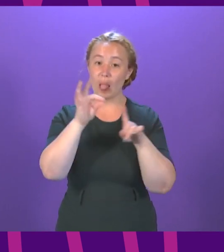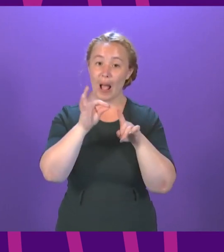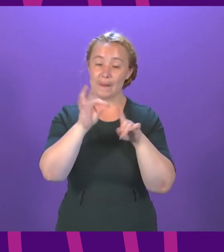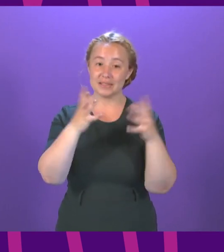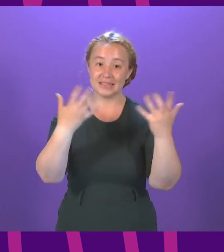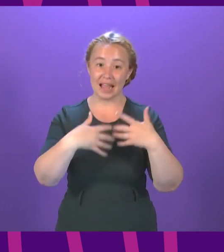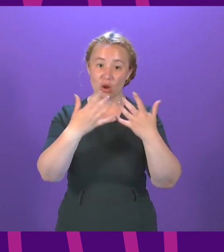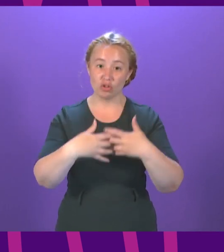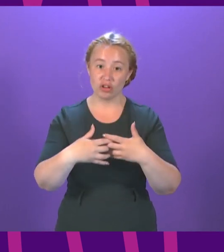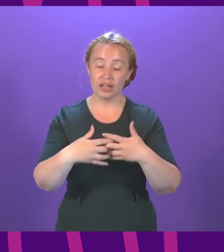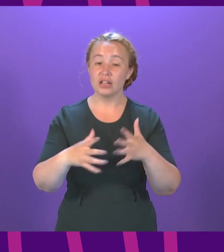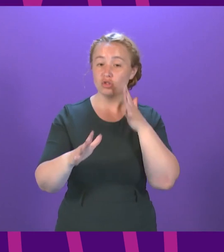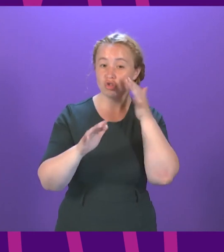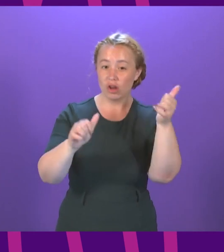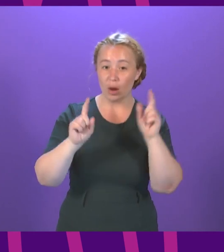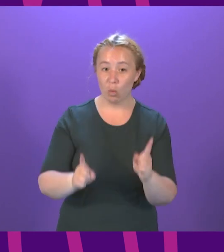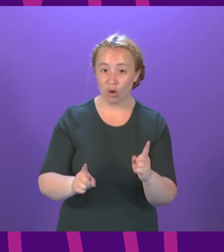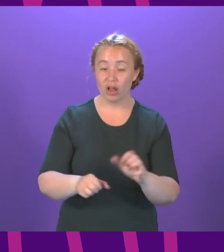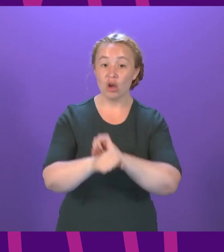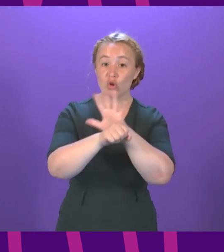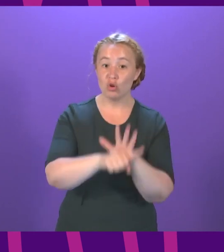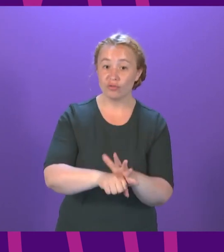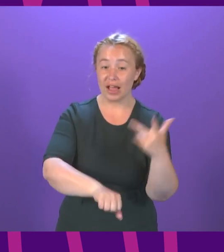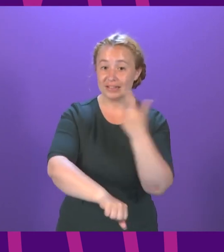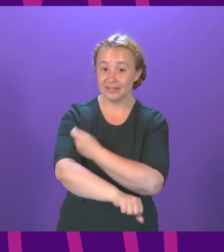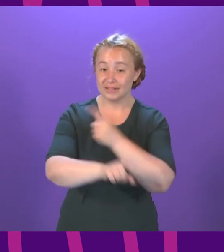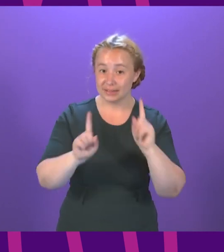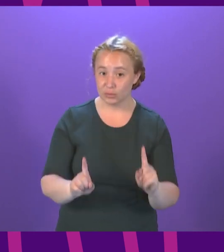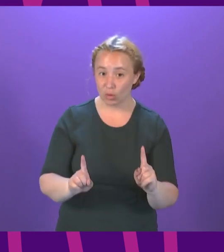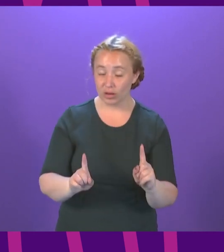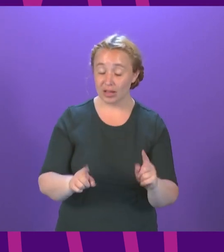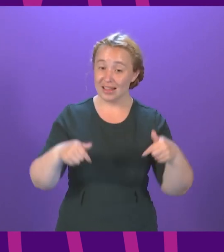passengers’ Covid status has been slow and is behind other countries’ progress. Can the